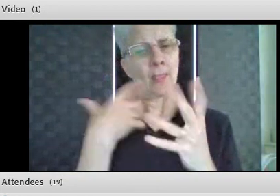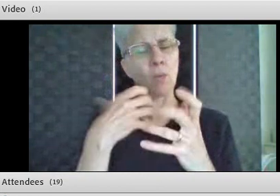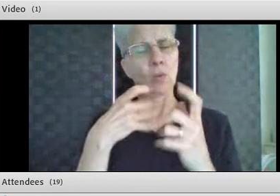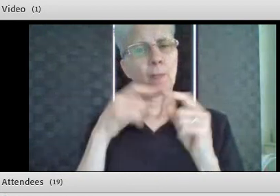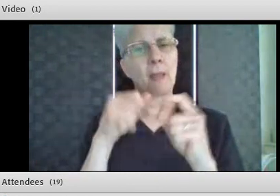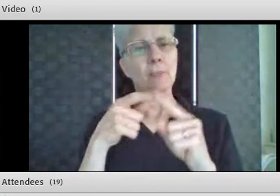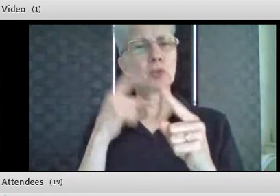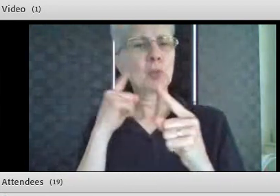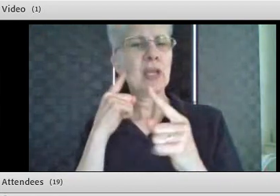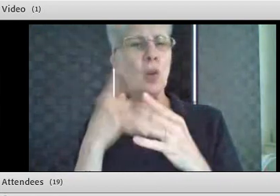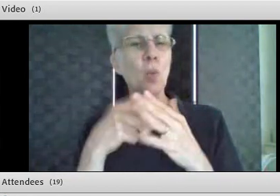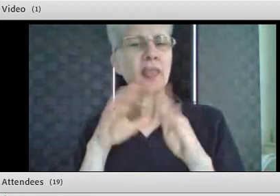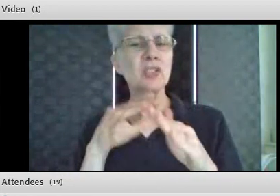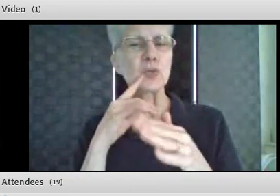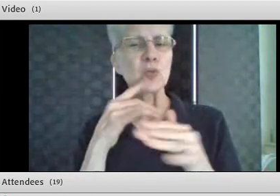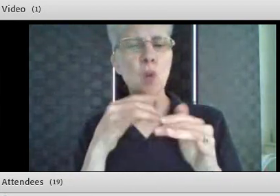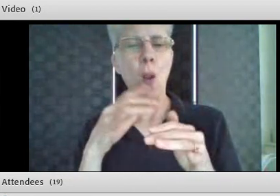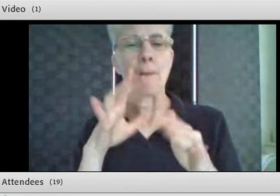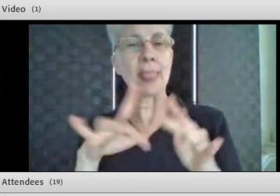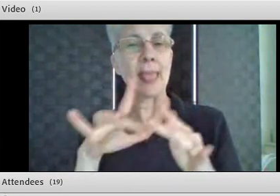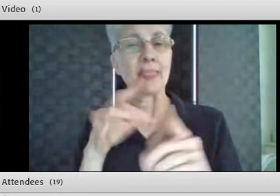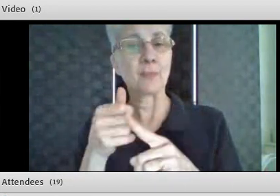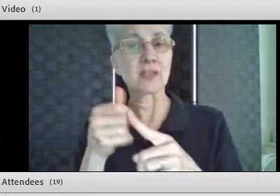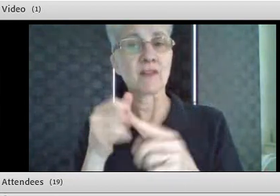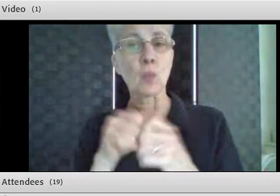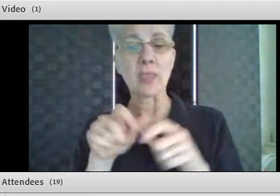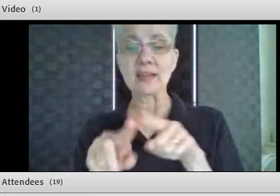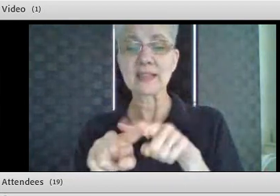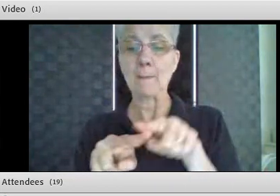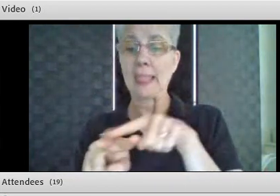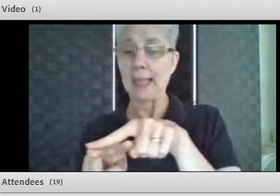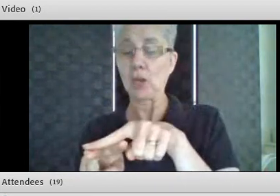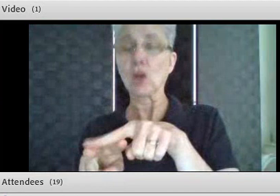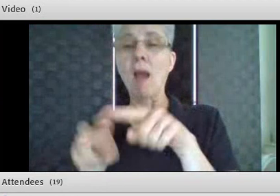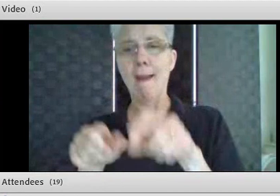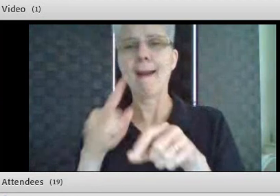to hear what the children are playing, so with that little splitter, I take it.